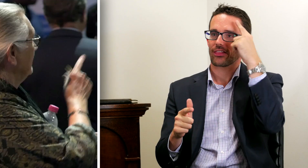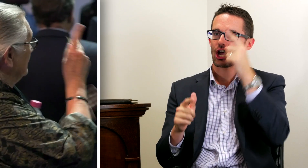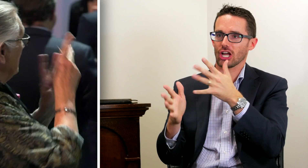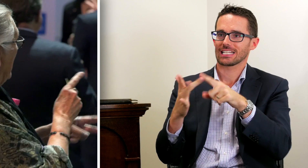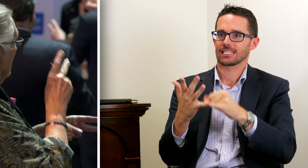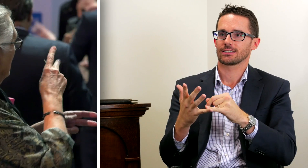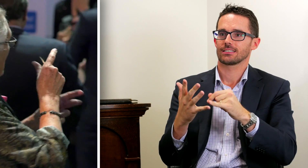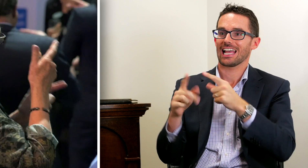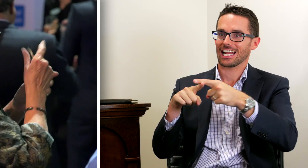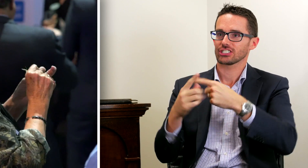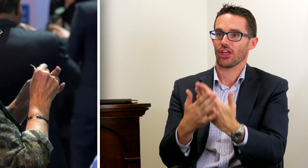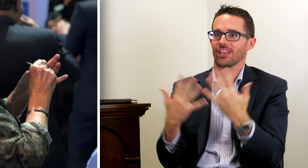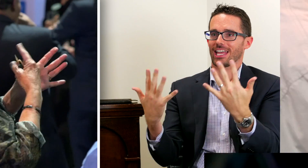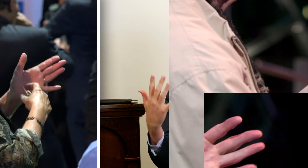and a lot of people assume Auslan is English on the hands.